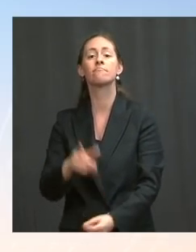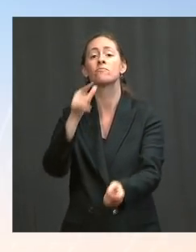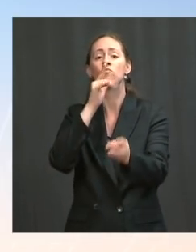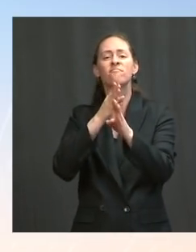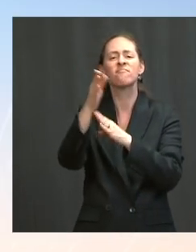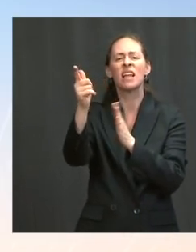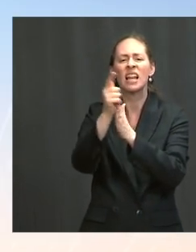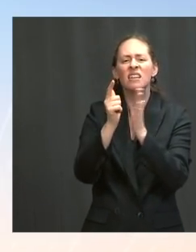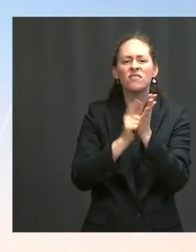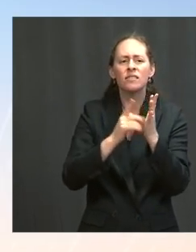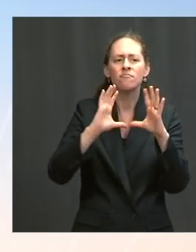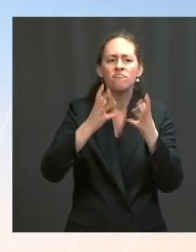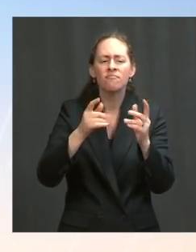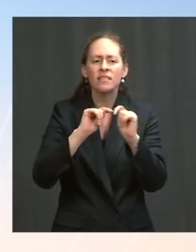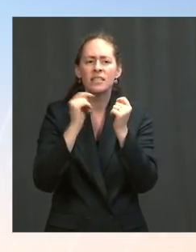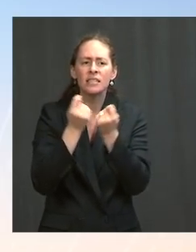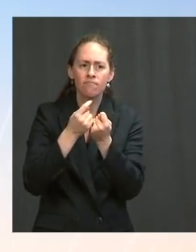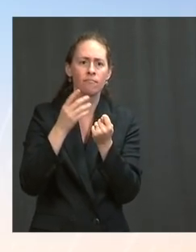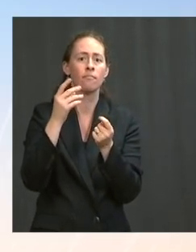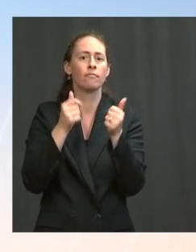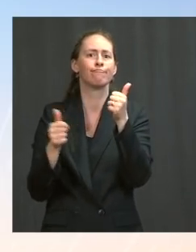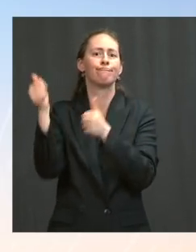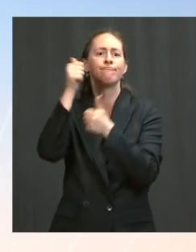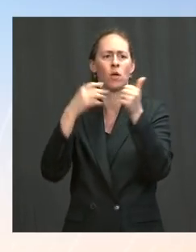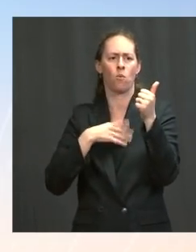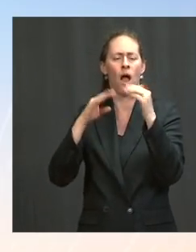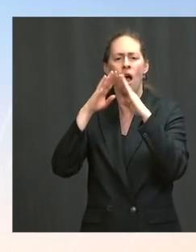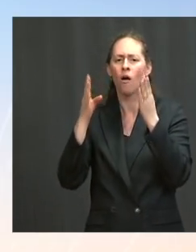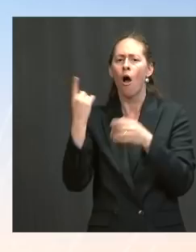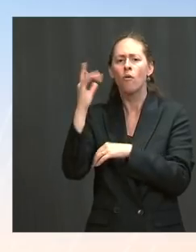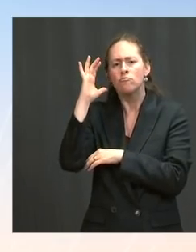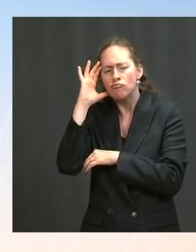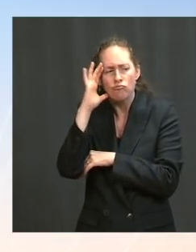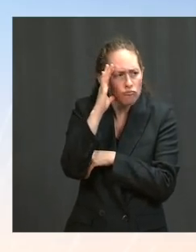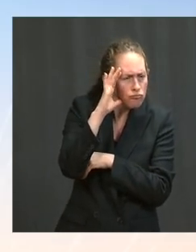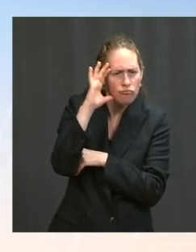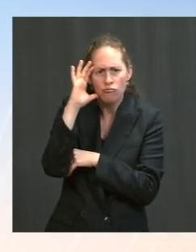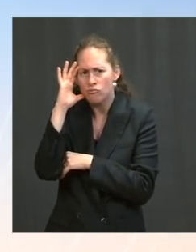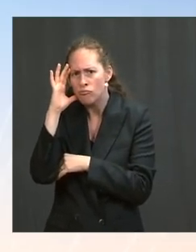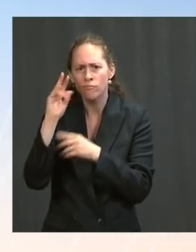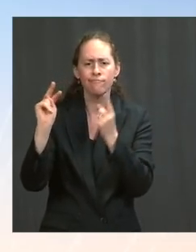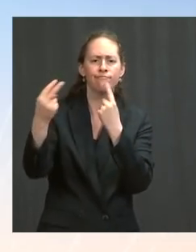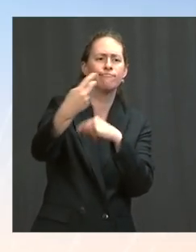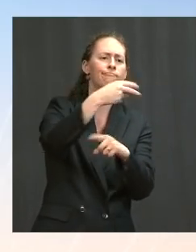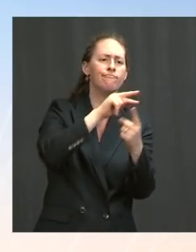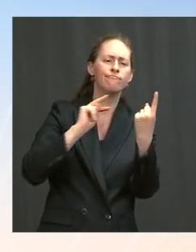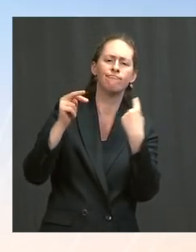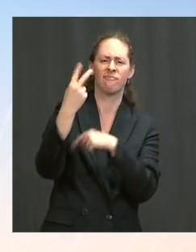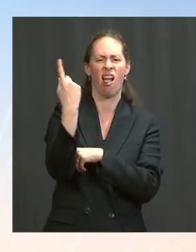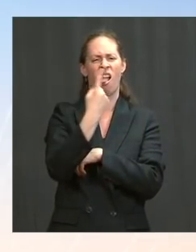are absolutely engaged with, listening to, conveying, making the case for why there are key components